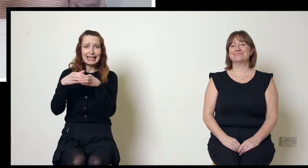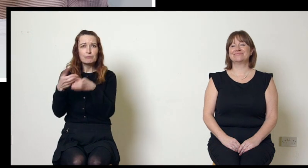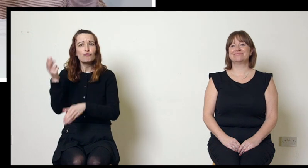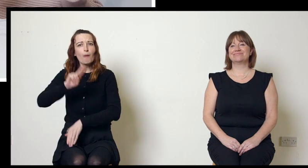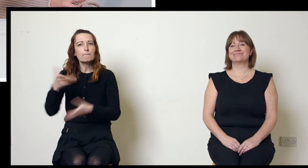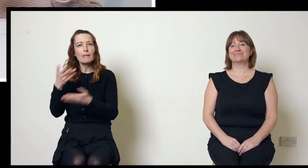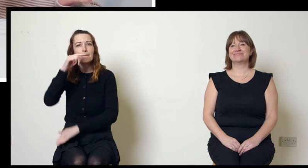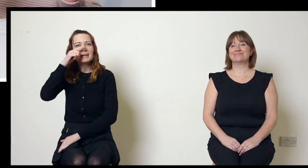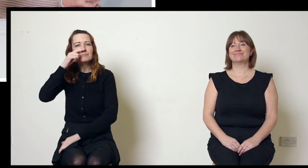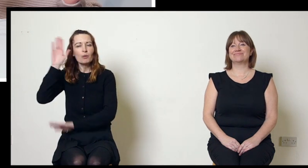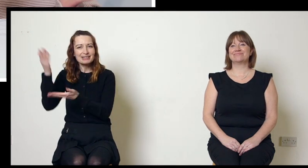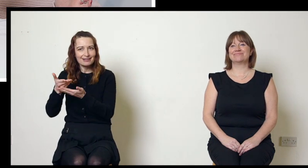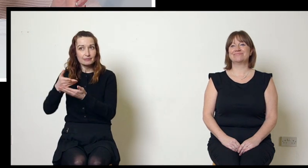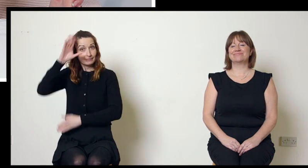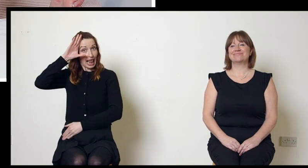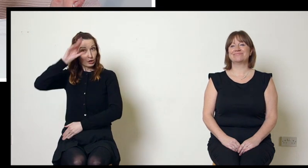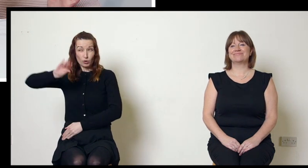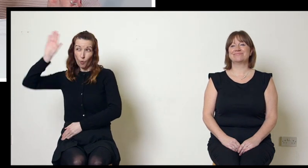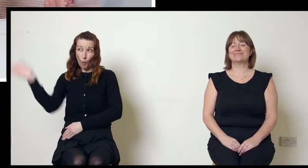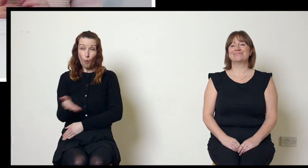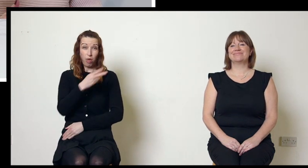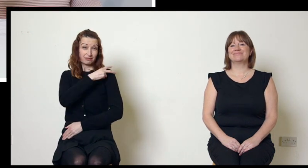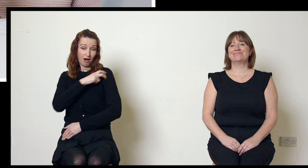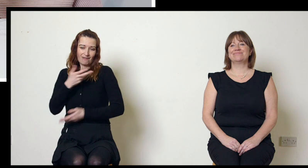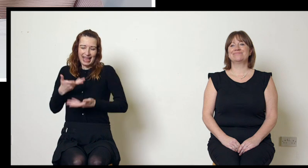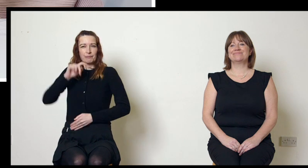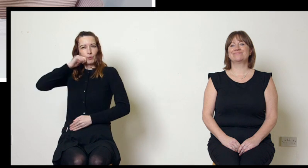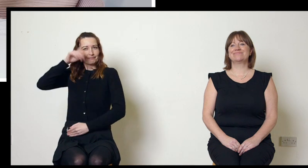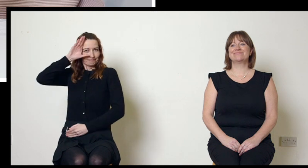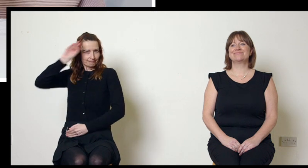Just be aware, not everyone is here today, but we will do a shout out to them in a minute.